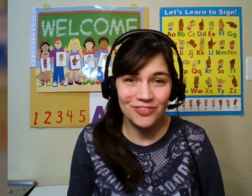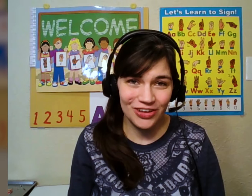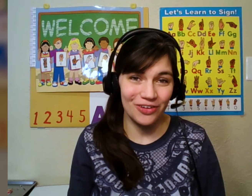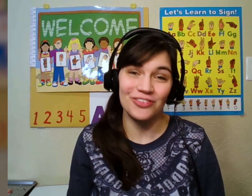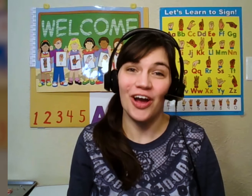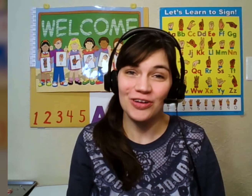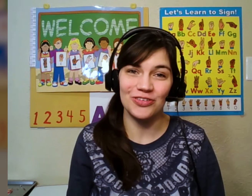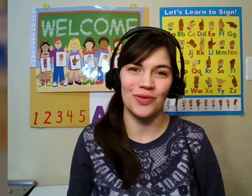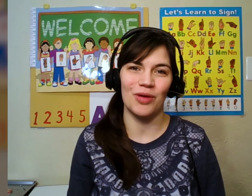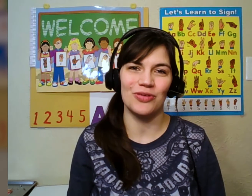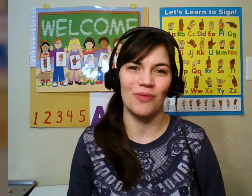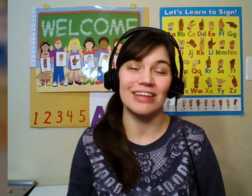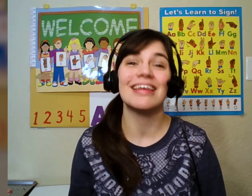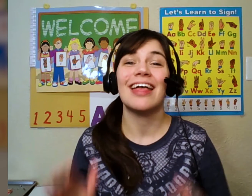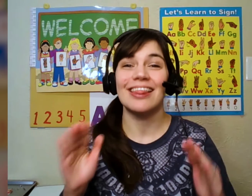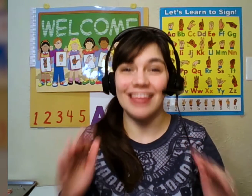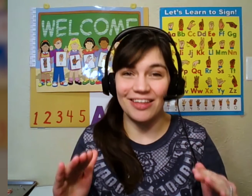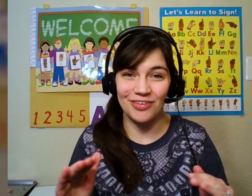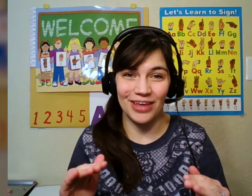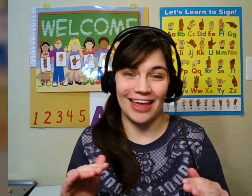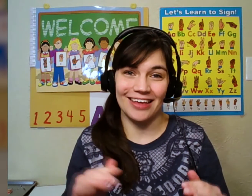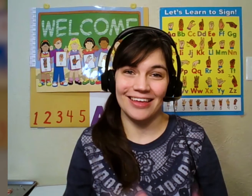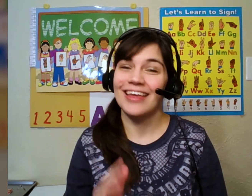hands and fingers aren't doing what you want. That's okay.